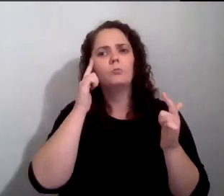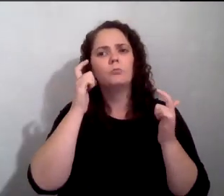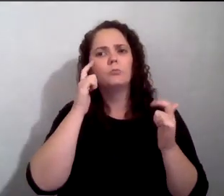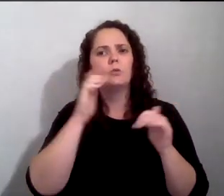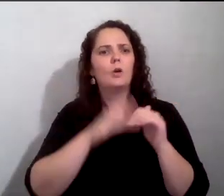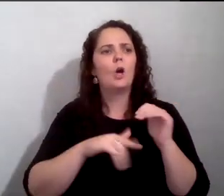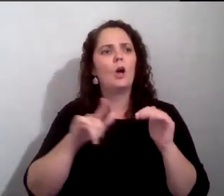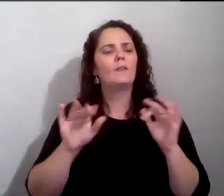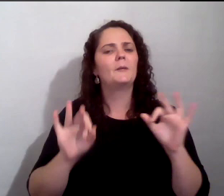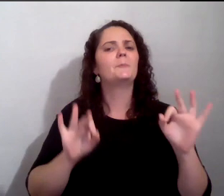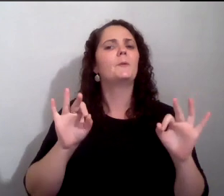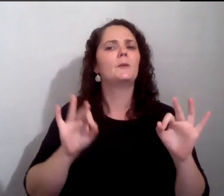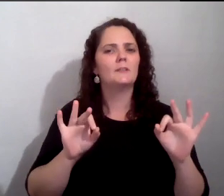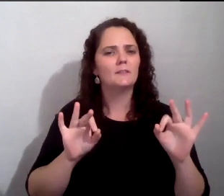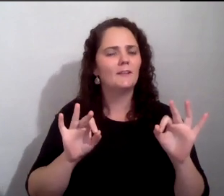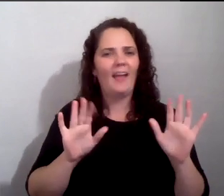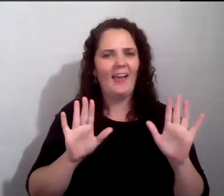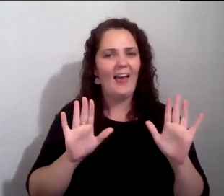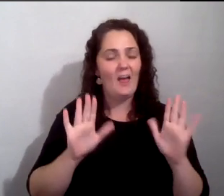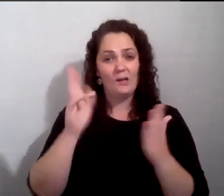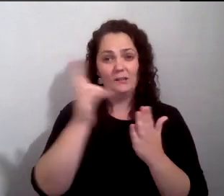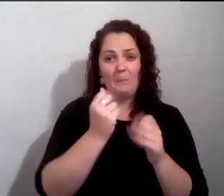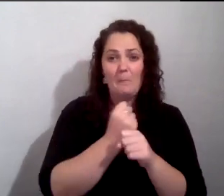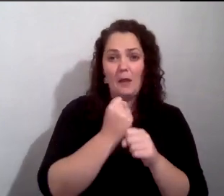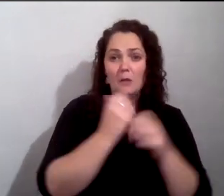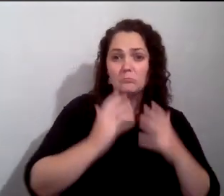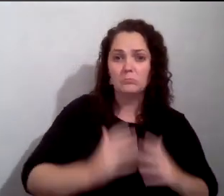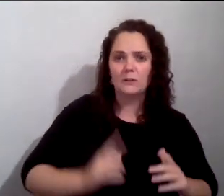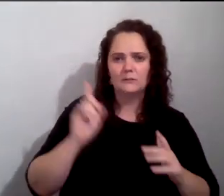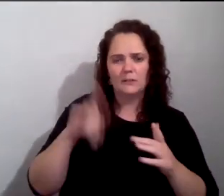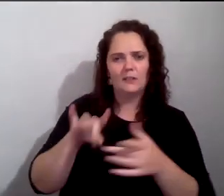The body’s then you know almost released from those kinds of